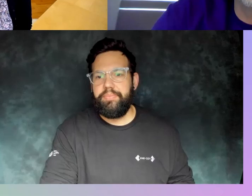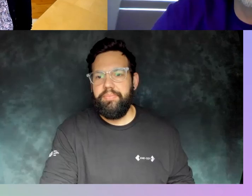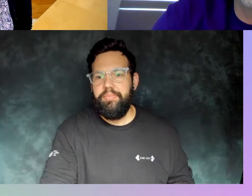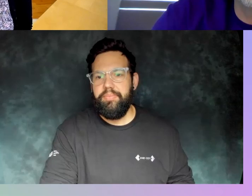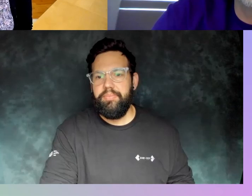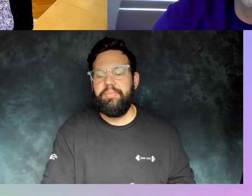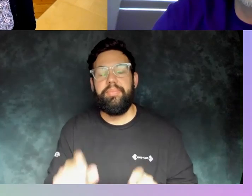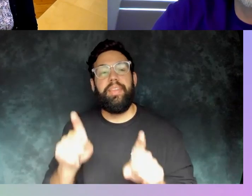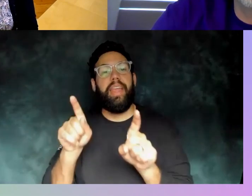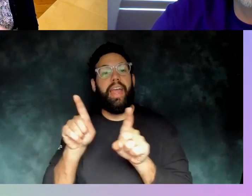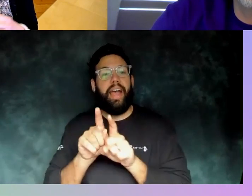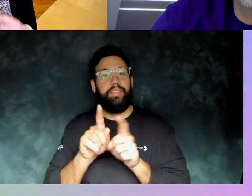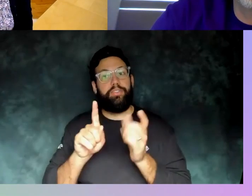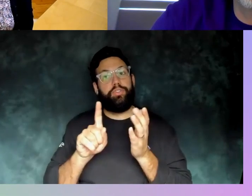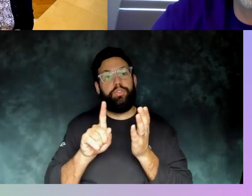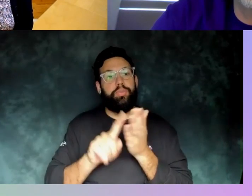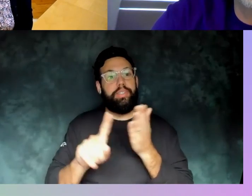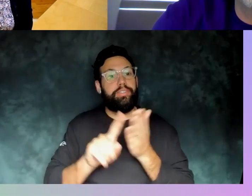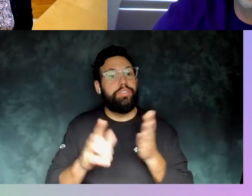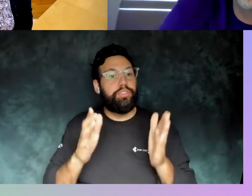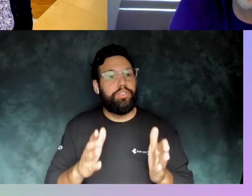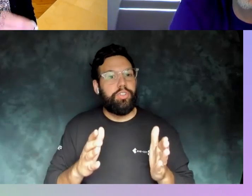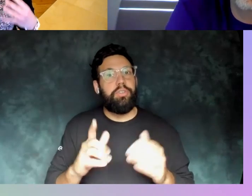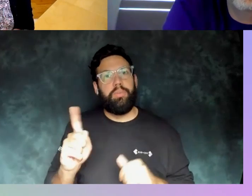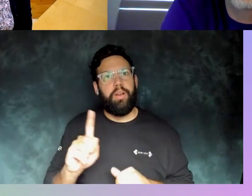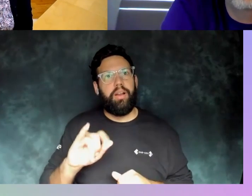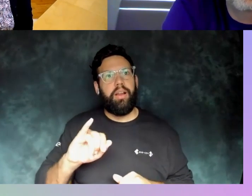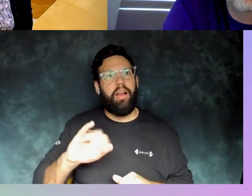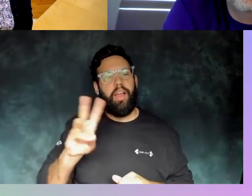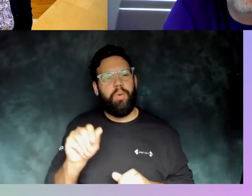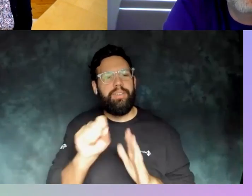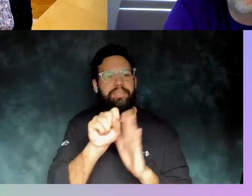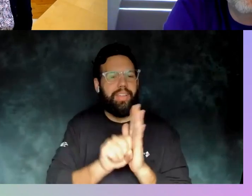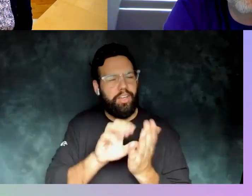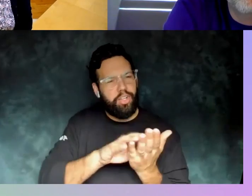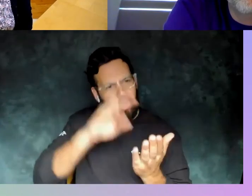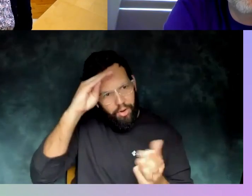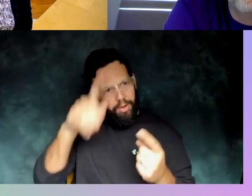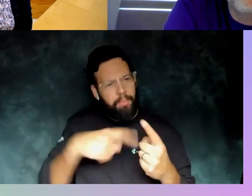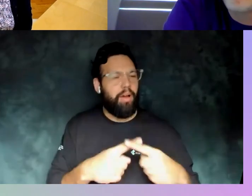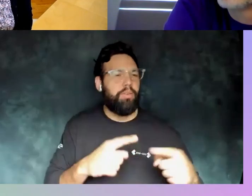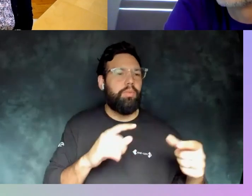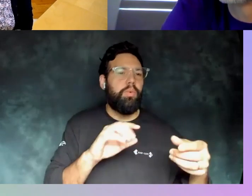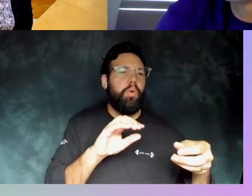because from a design phase, if you're not not telling people how to code, which on that level I